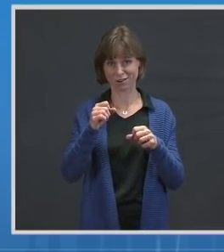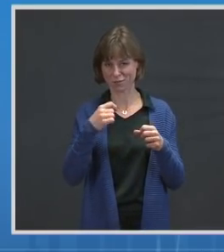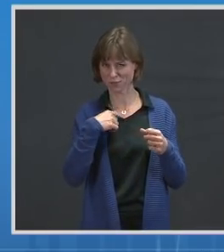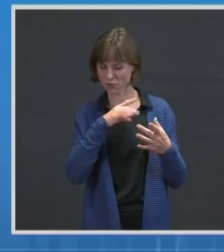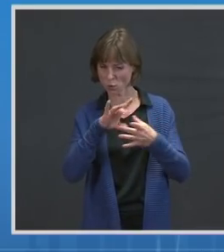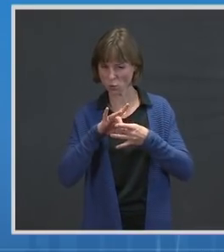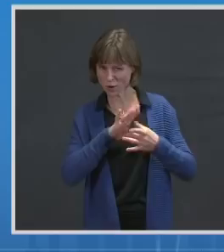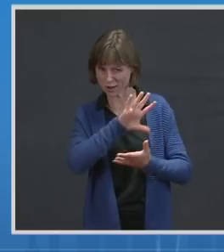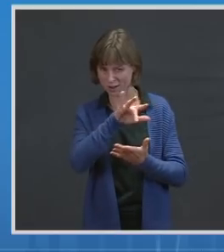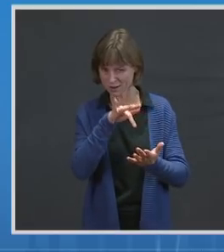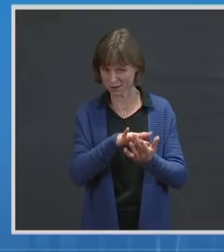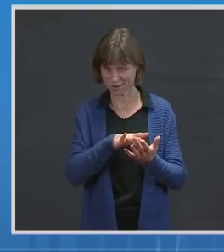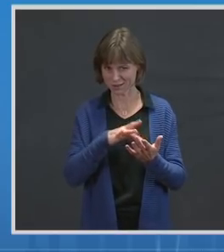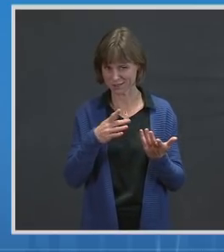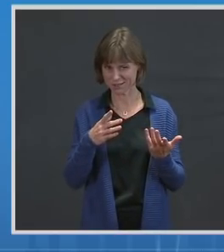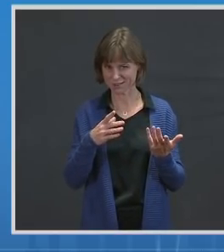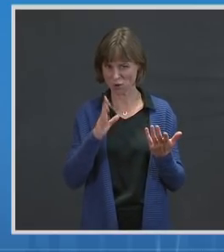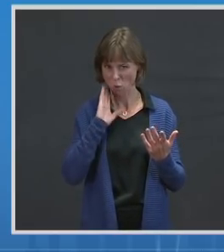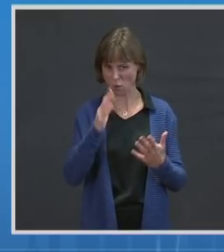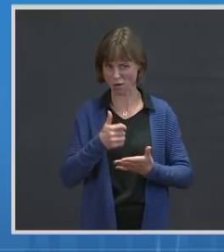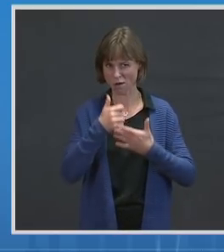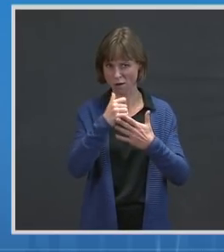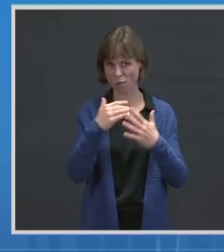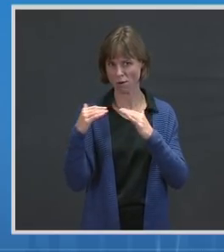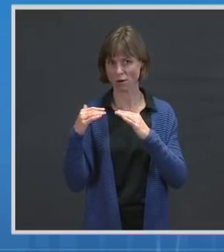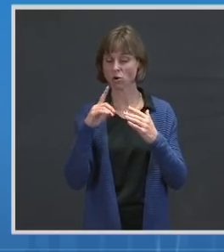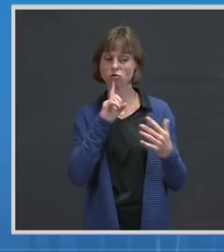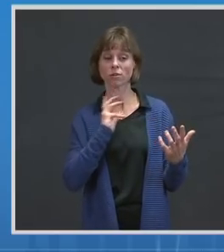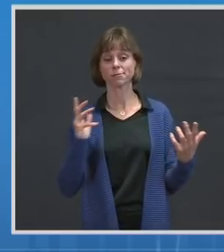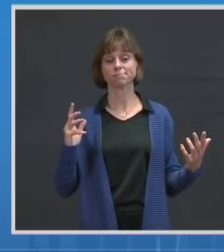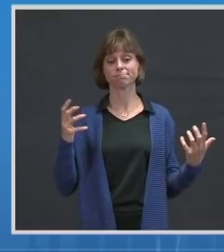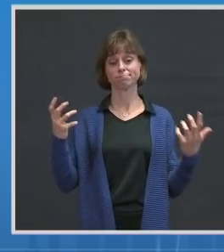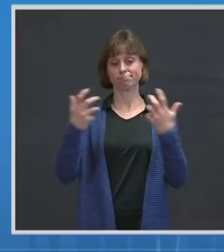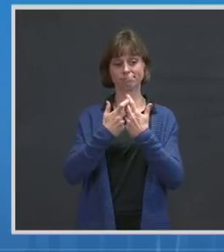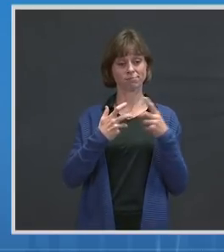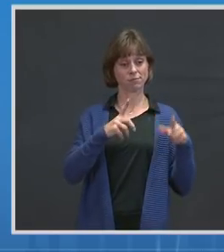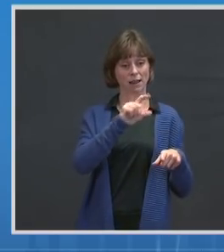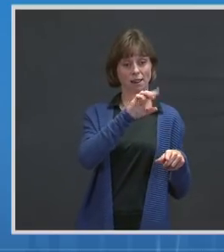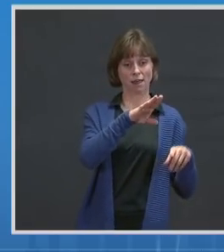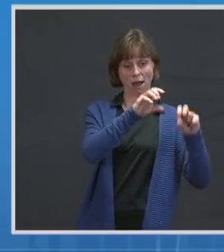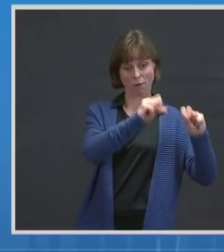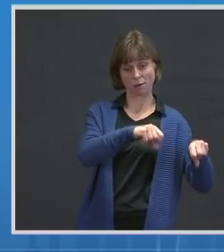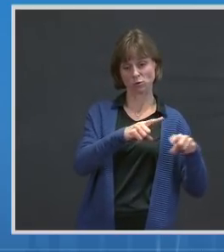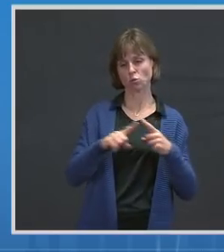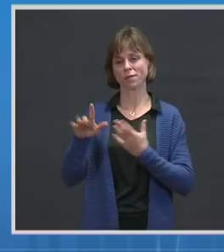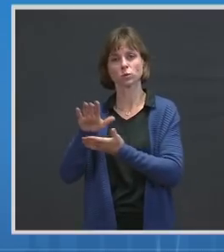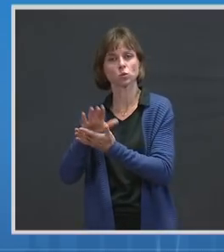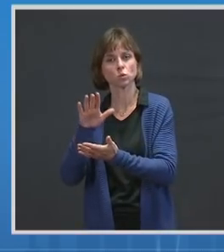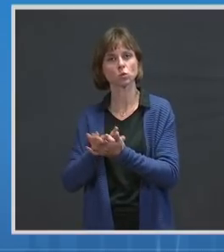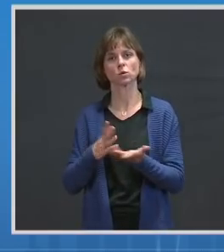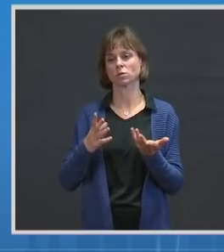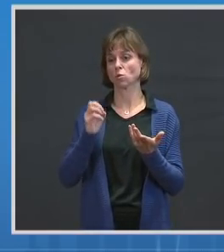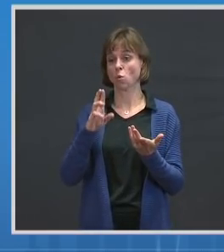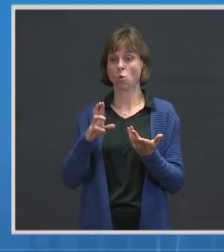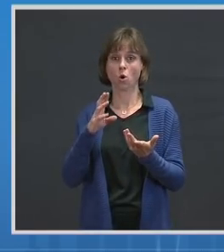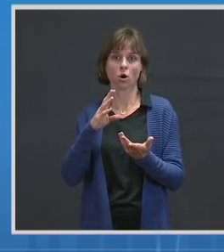centers will help match lab capacity with demand from schools, congregate settings like homeless shelters or other underserved populations.